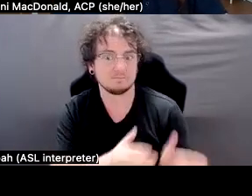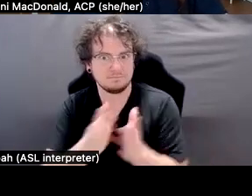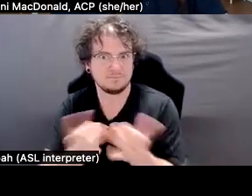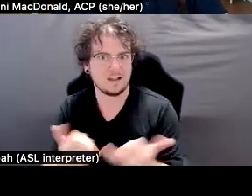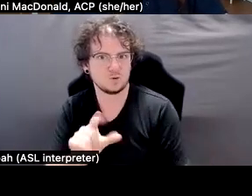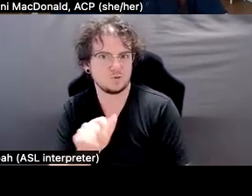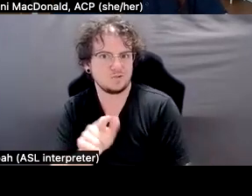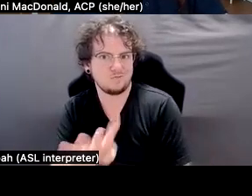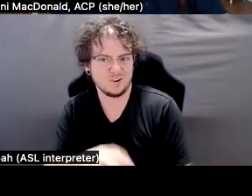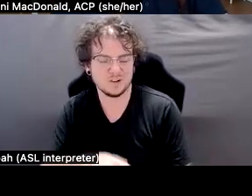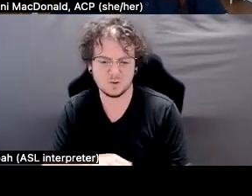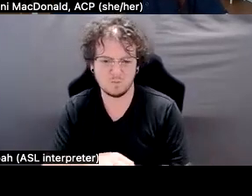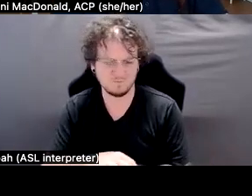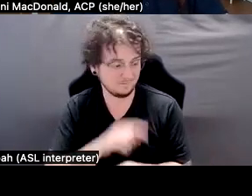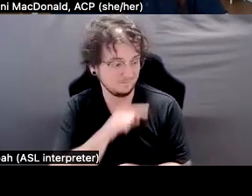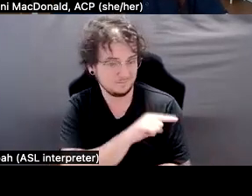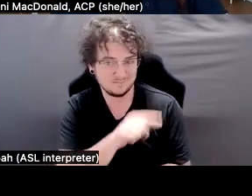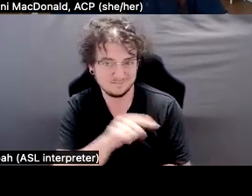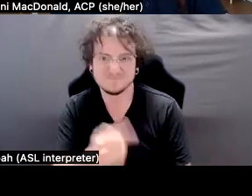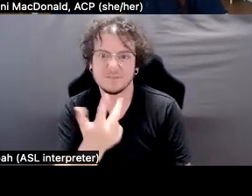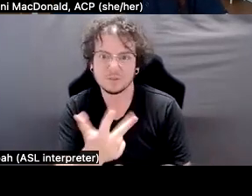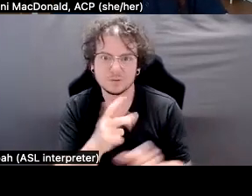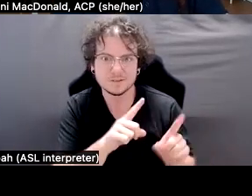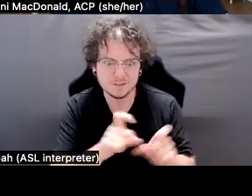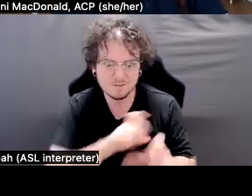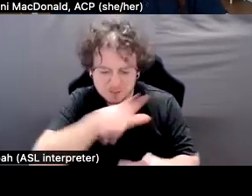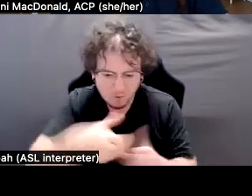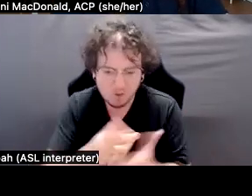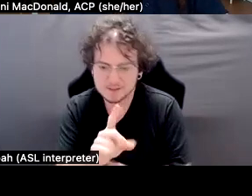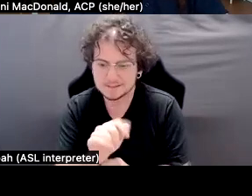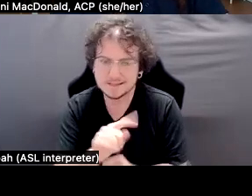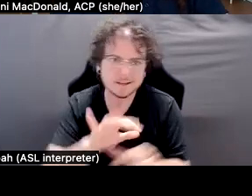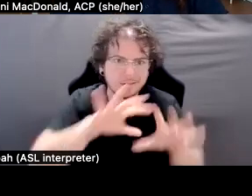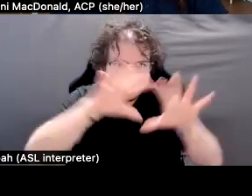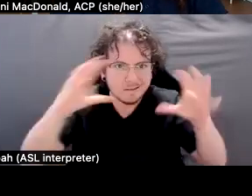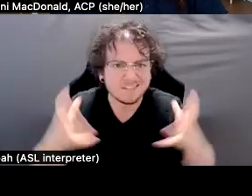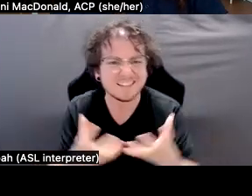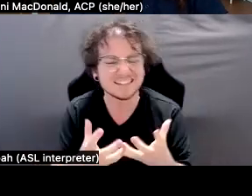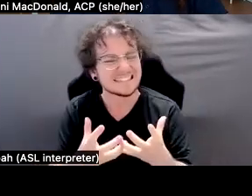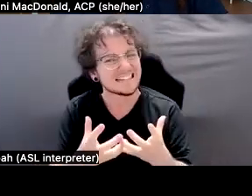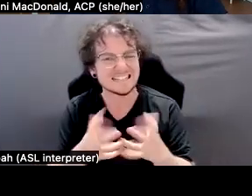from all these surveys is a bit challenging. The three surveys, they're not identical in